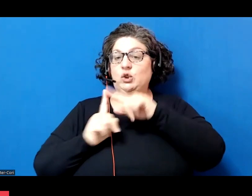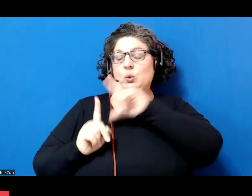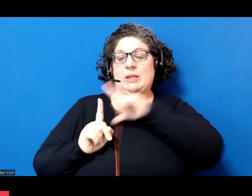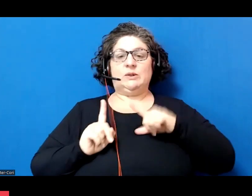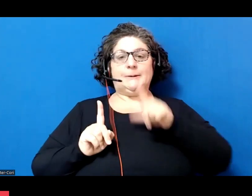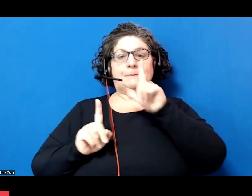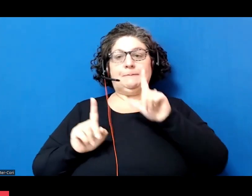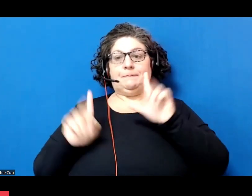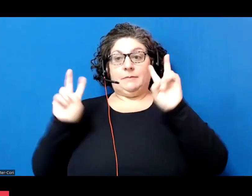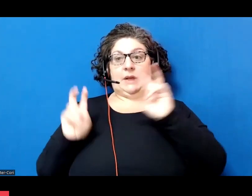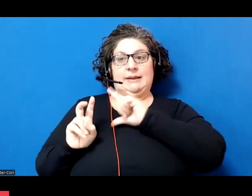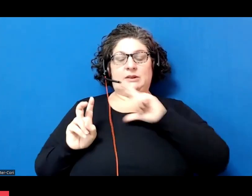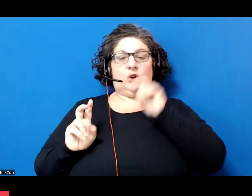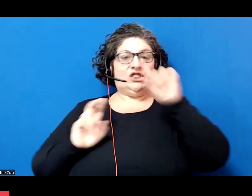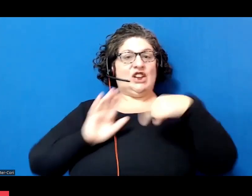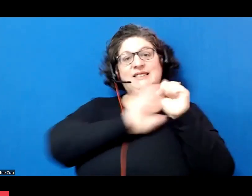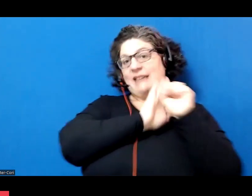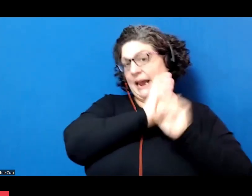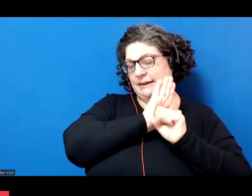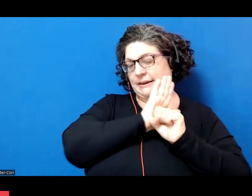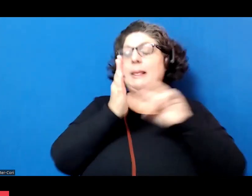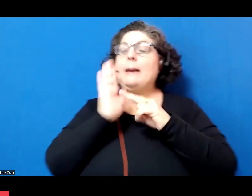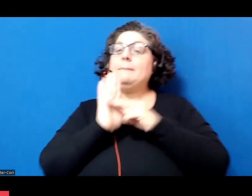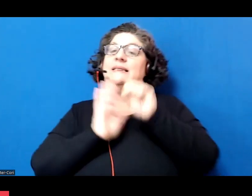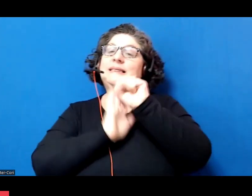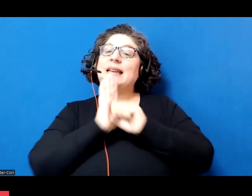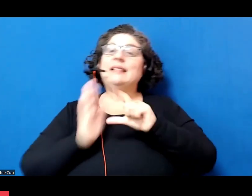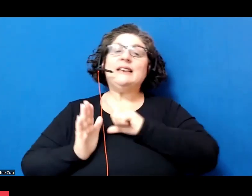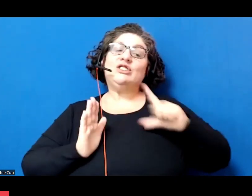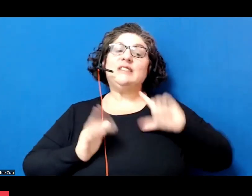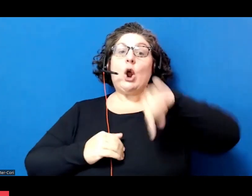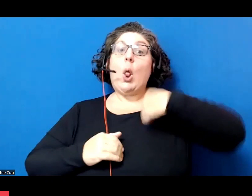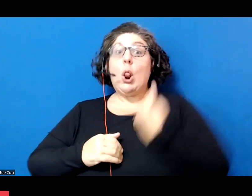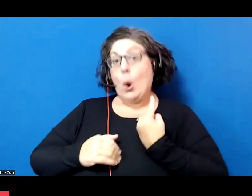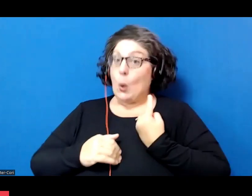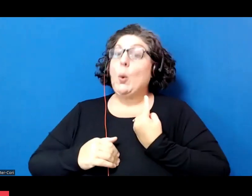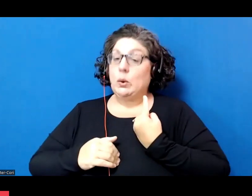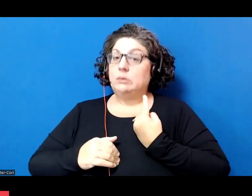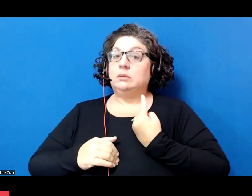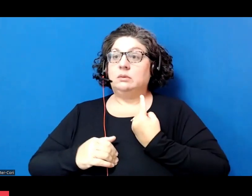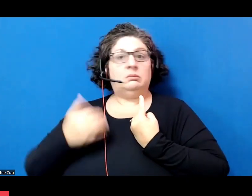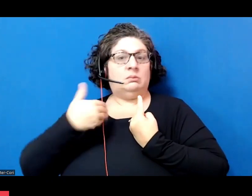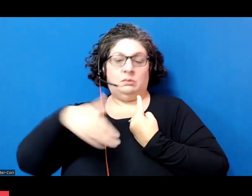to just the state, that the state legislature alone, even to the exclusion of state courts